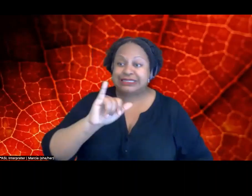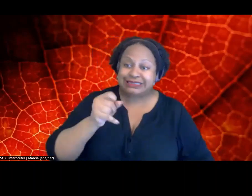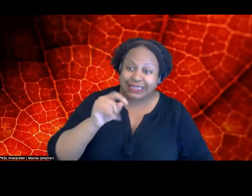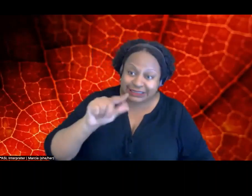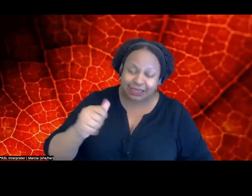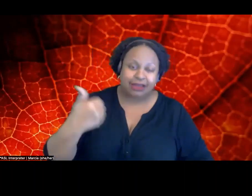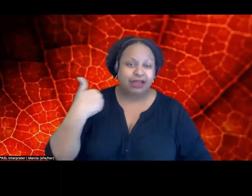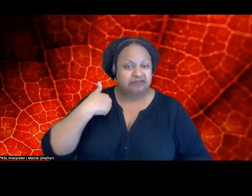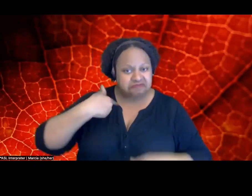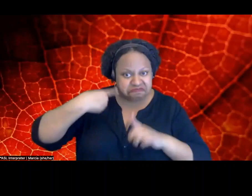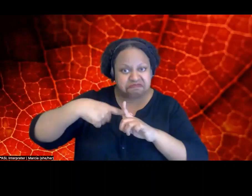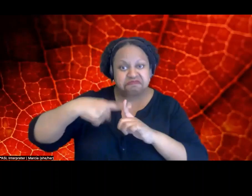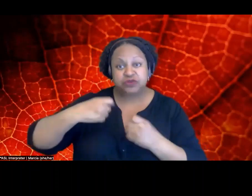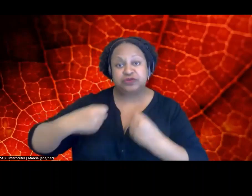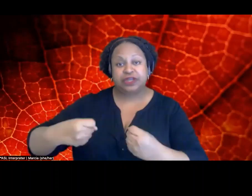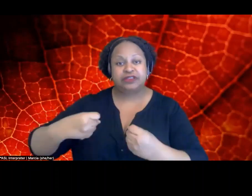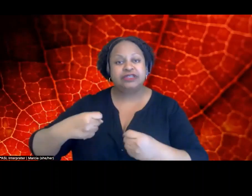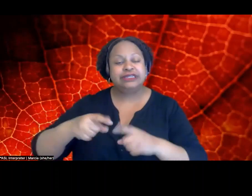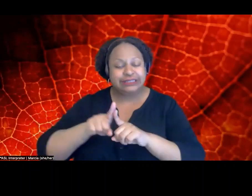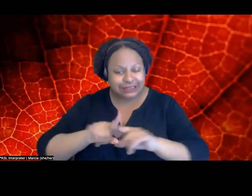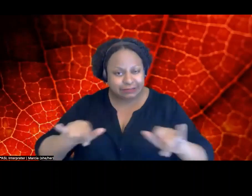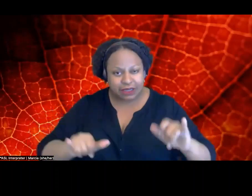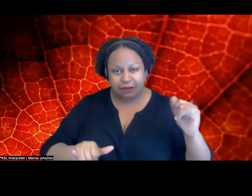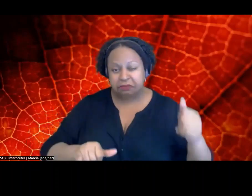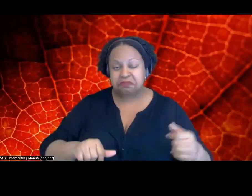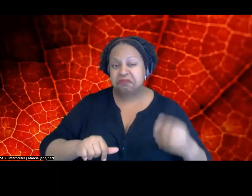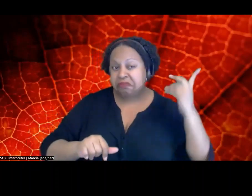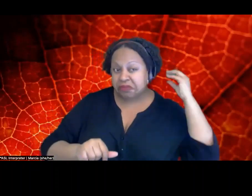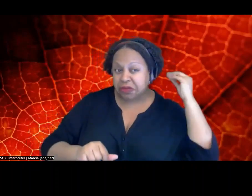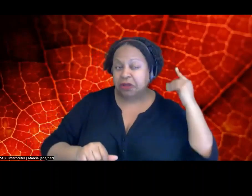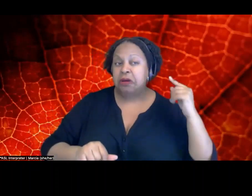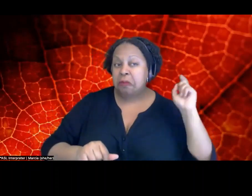but also remain cognizant of the many challenges they face.